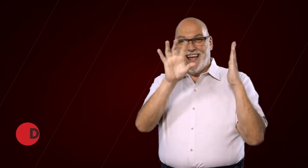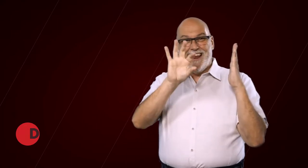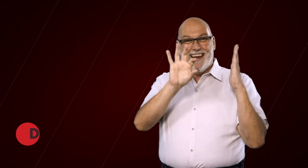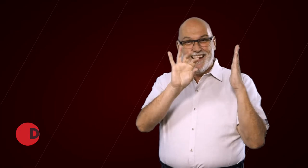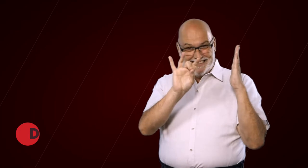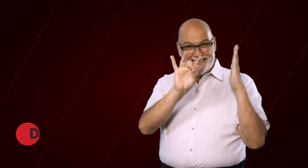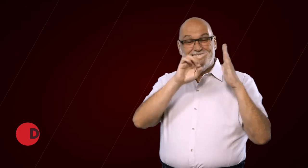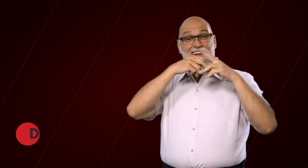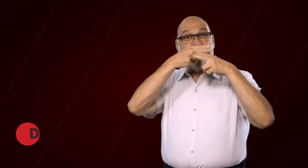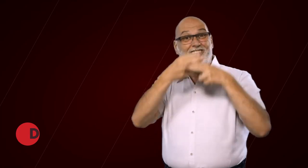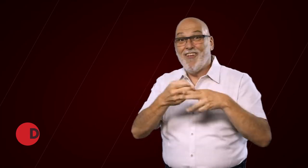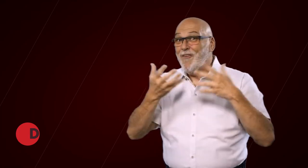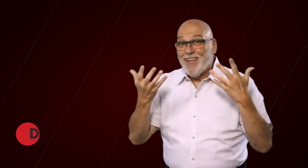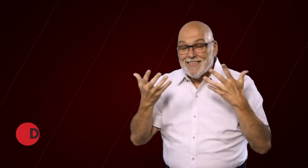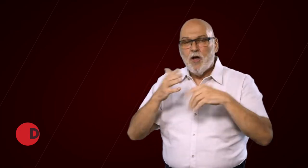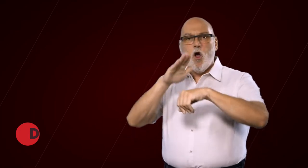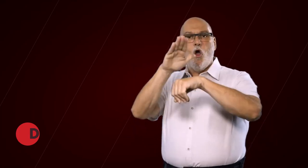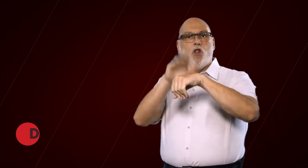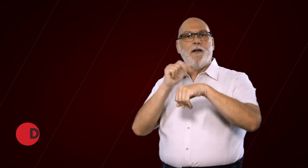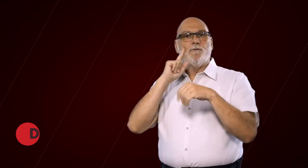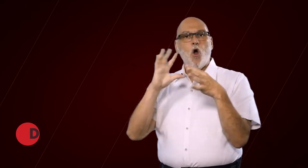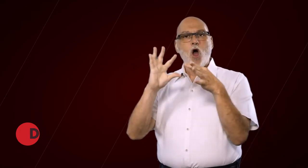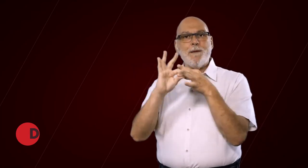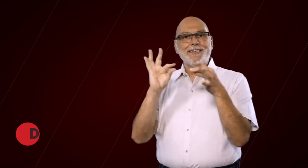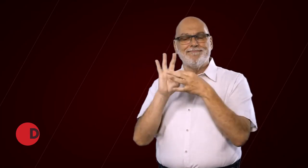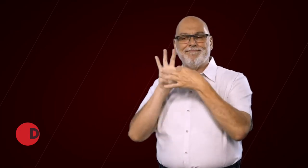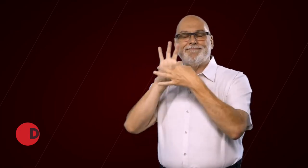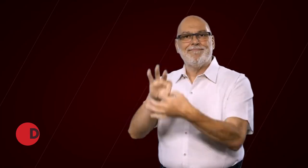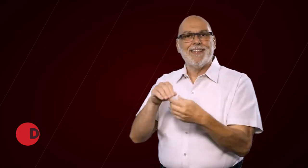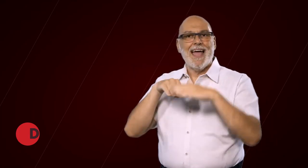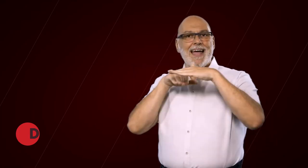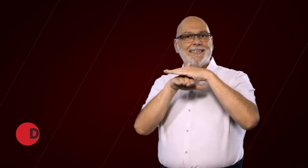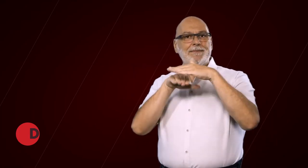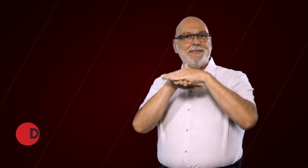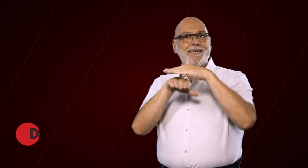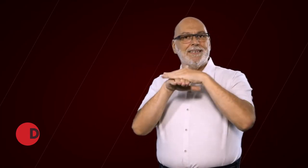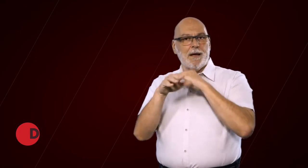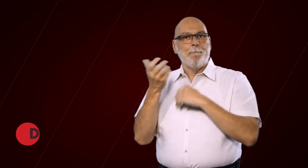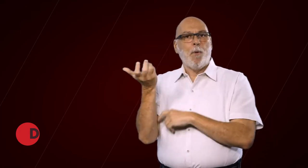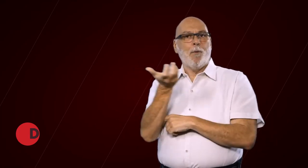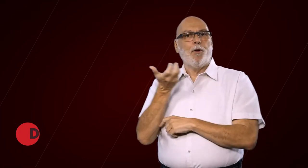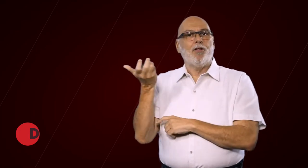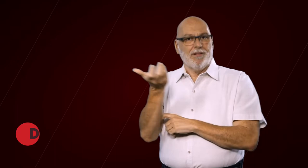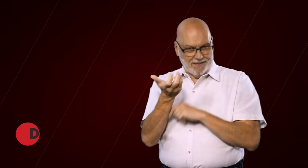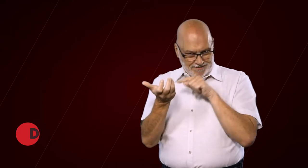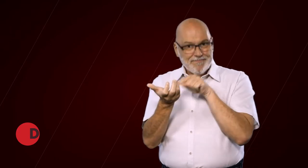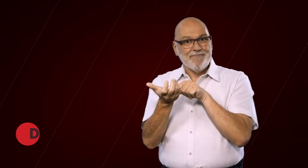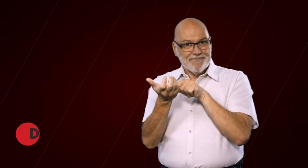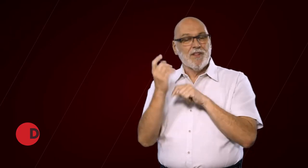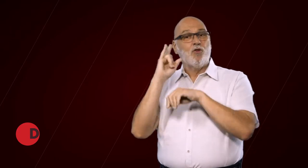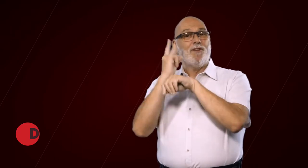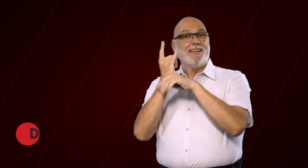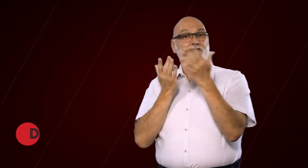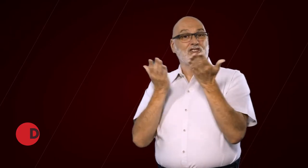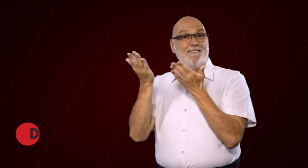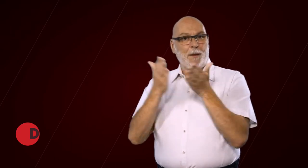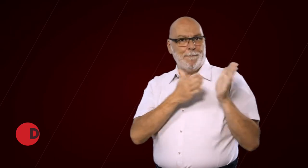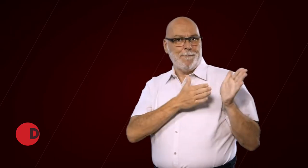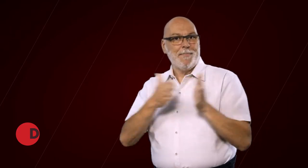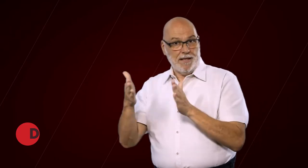comments – Accessibility – Mobile wireless service plans that meet